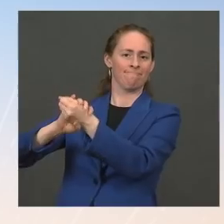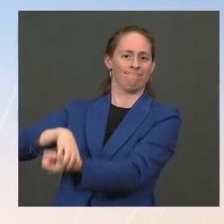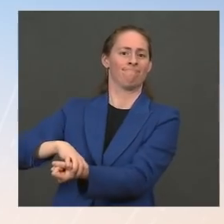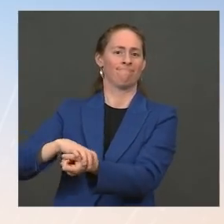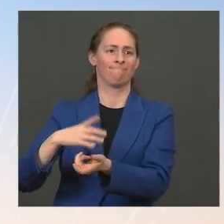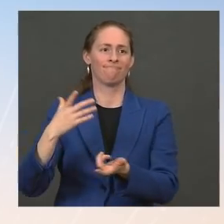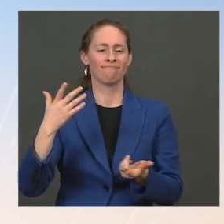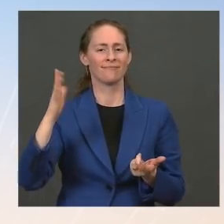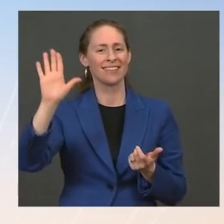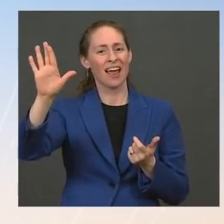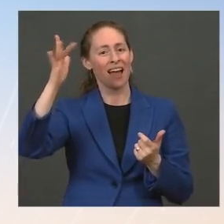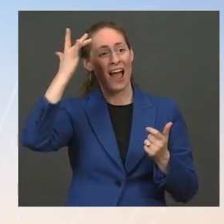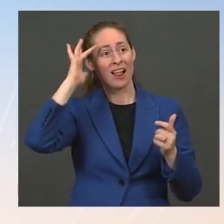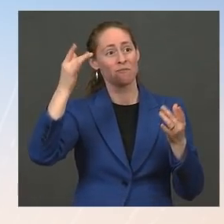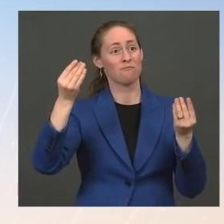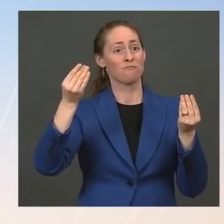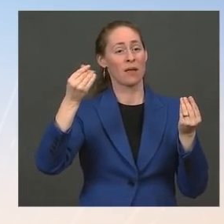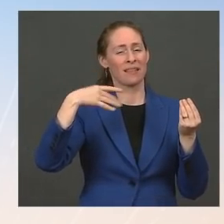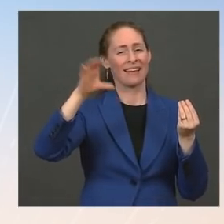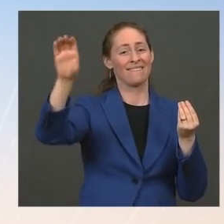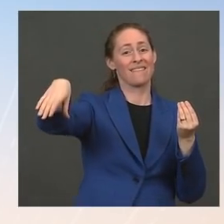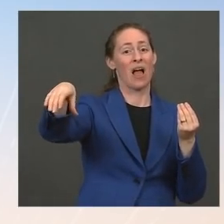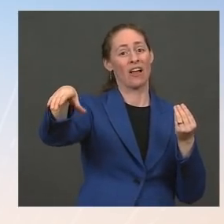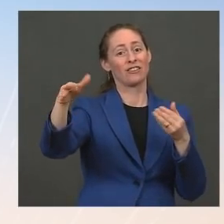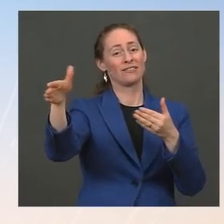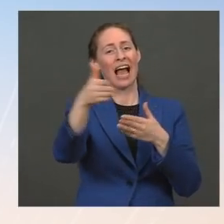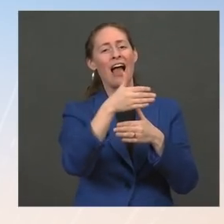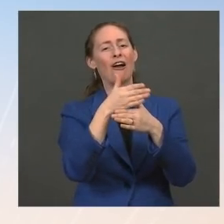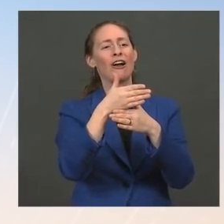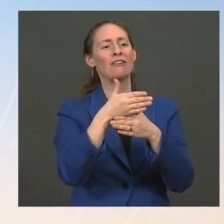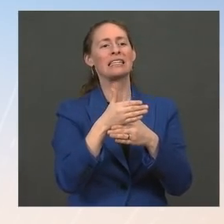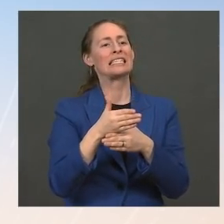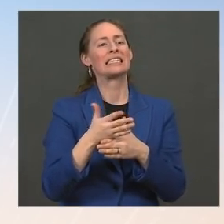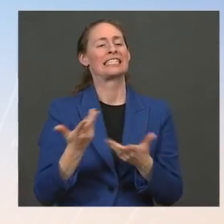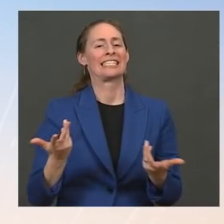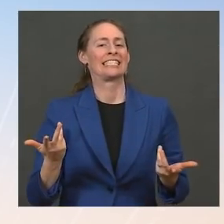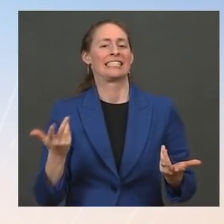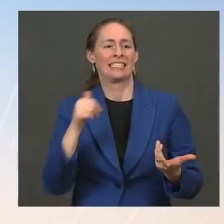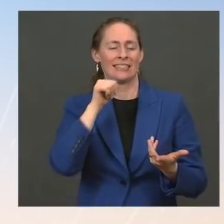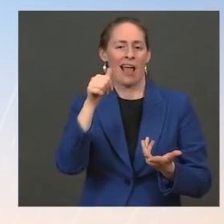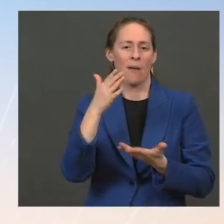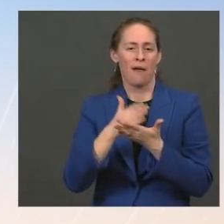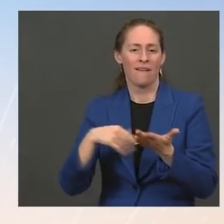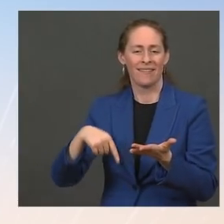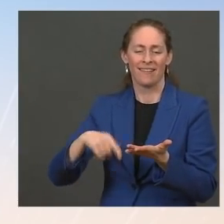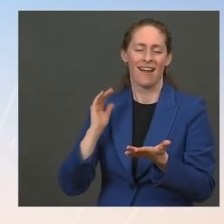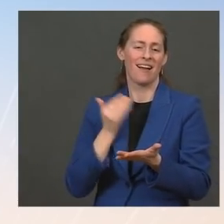not something written into these contracts, which obviously were done prior to the President taking office.